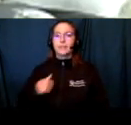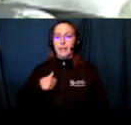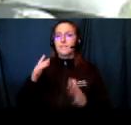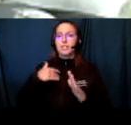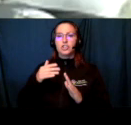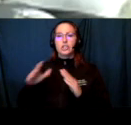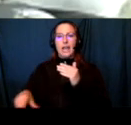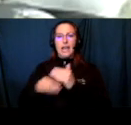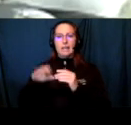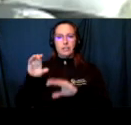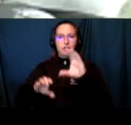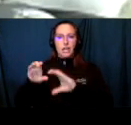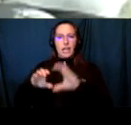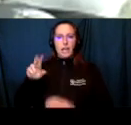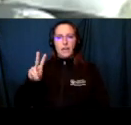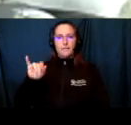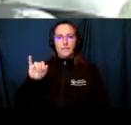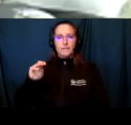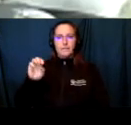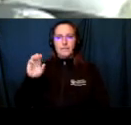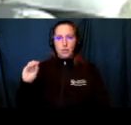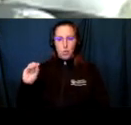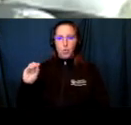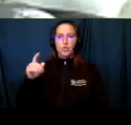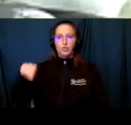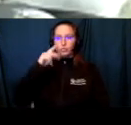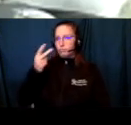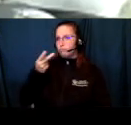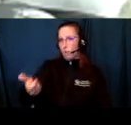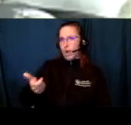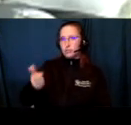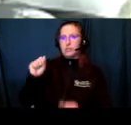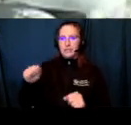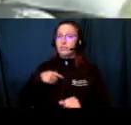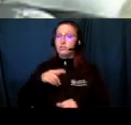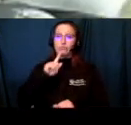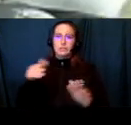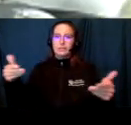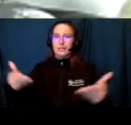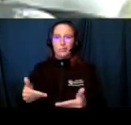the chat that you can go and take a look at It's really just the introduction to what Sound Futures is, the intention.